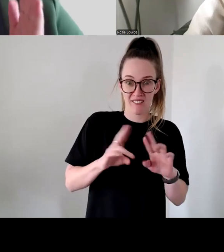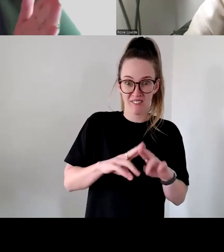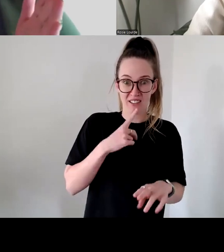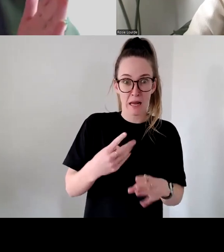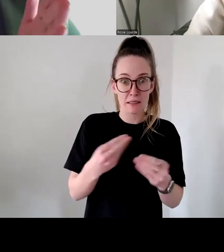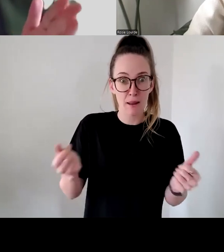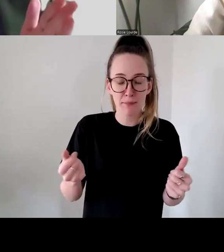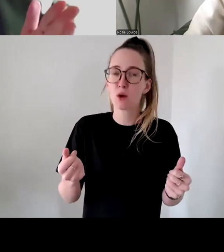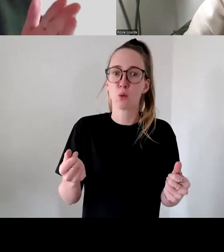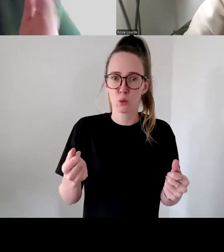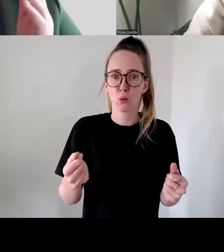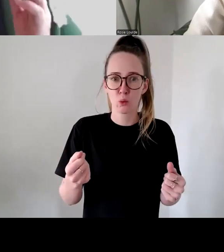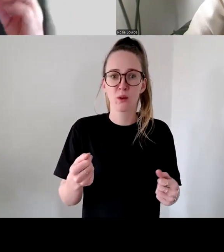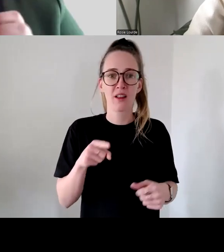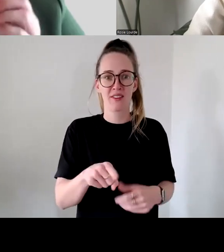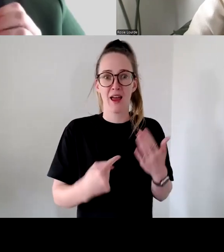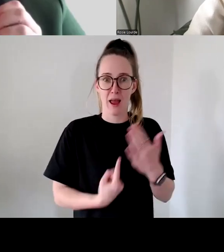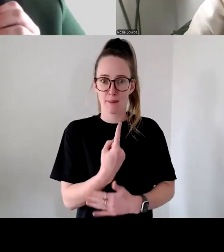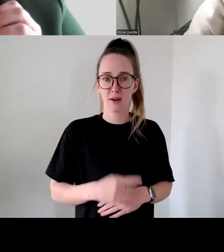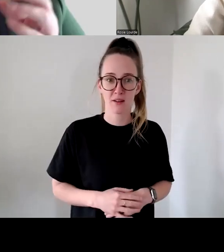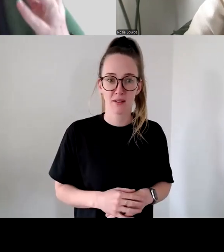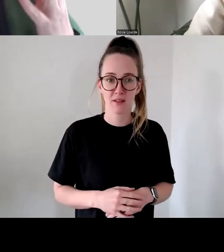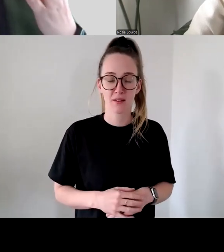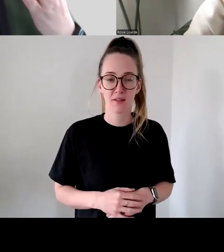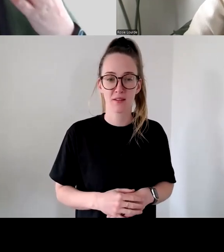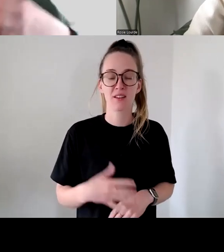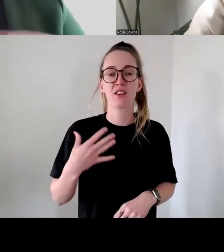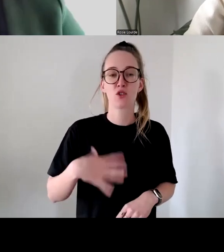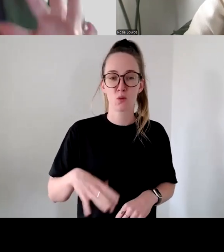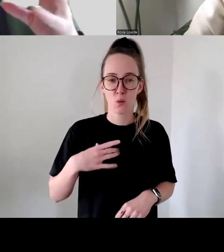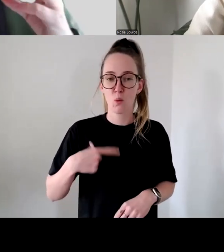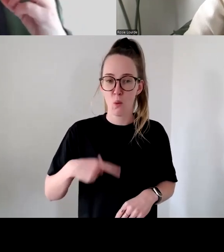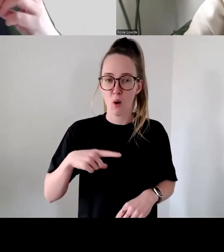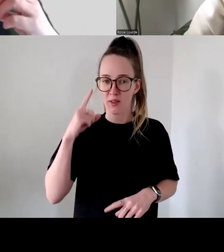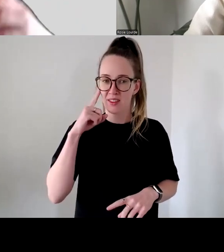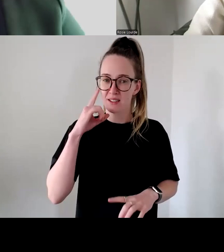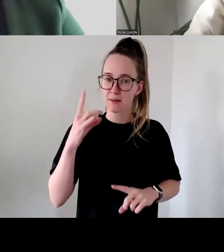really clear on the positive duty and it's also a reason why I think Creative Workplaces is a great